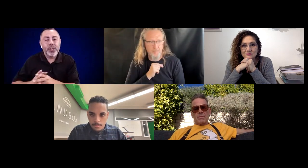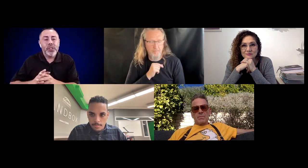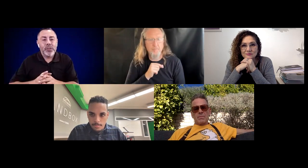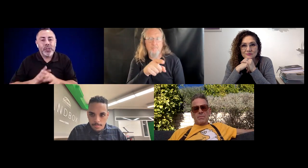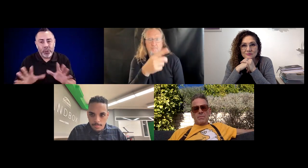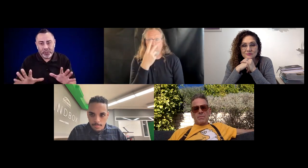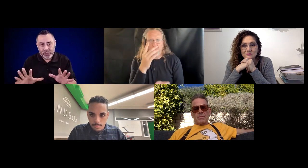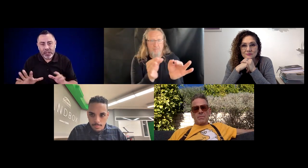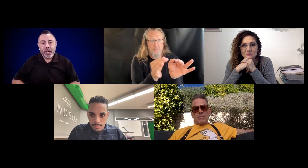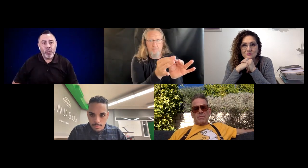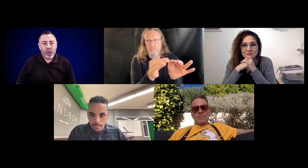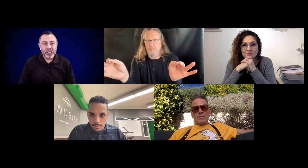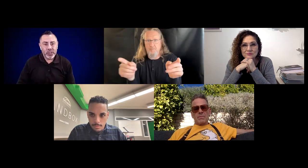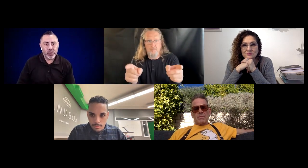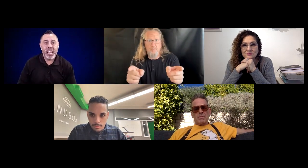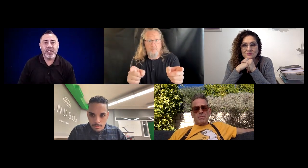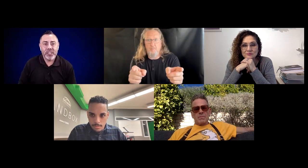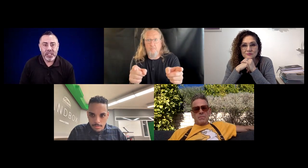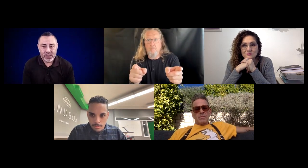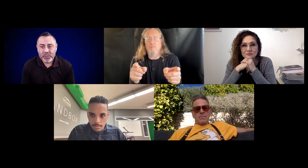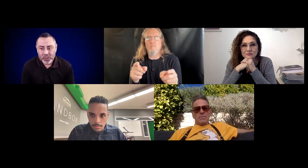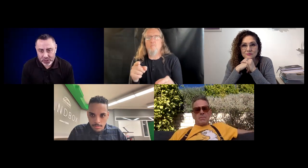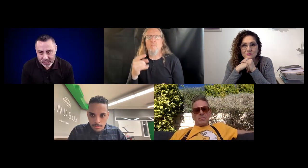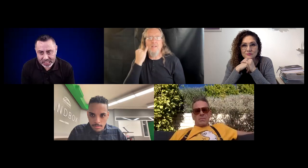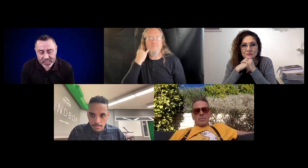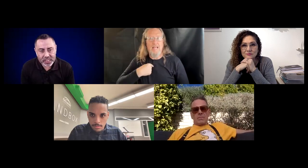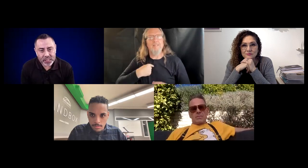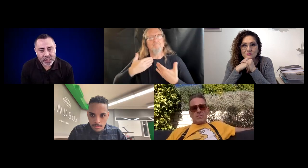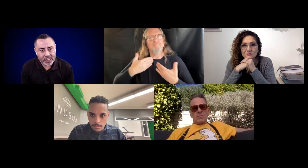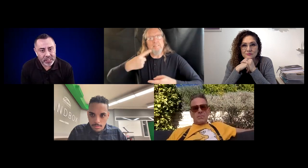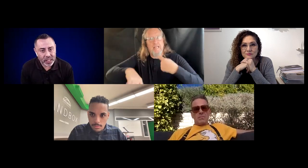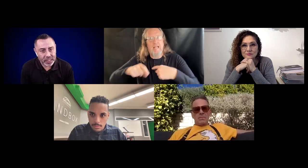So I want you to imagine this. See that sentence on the slide.